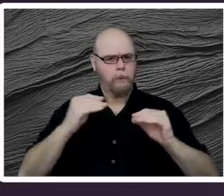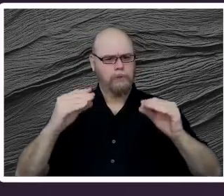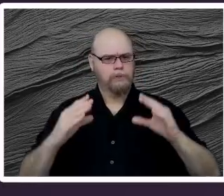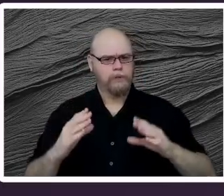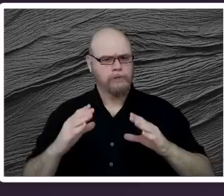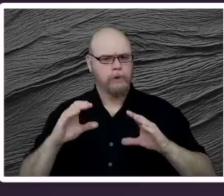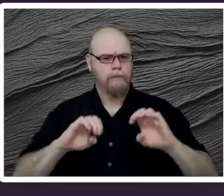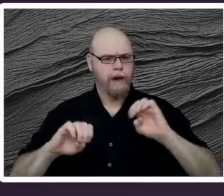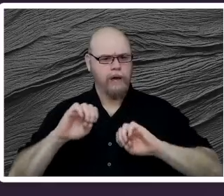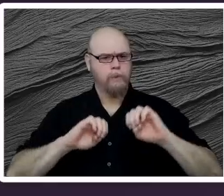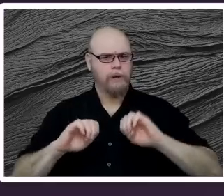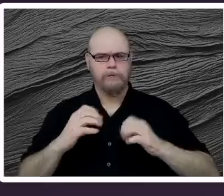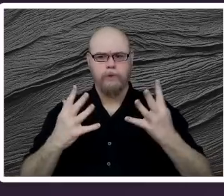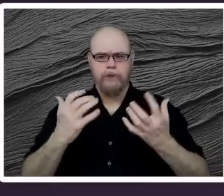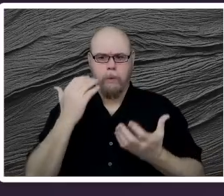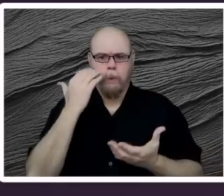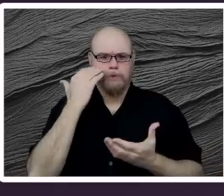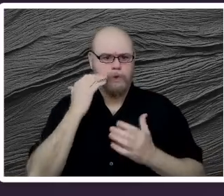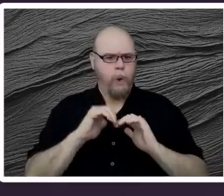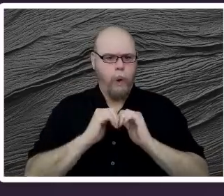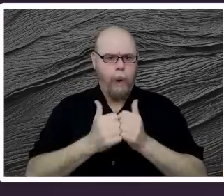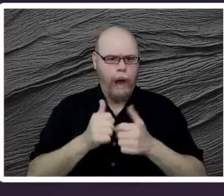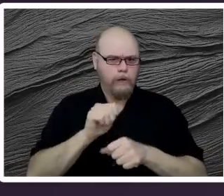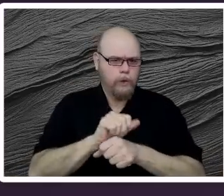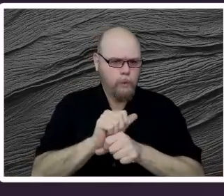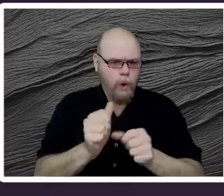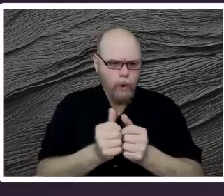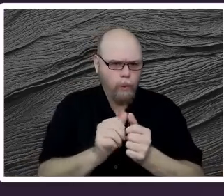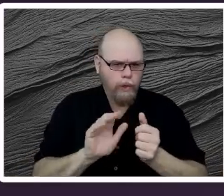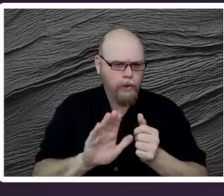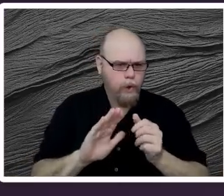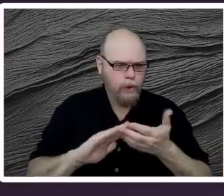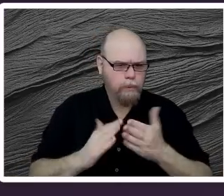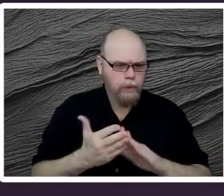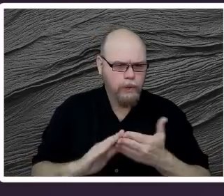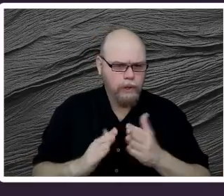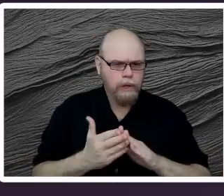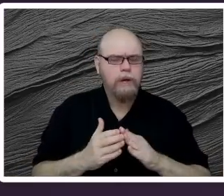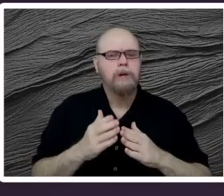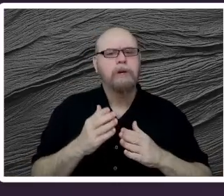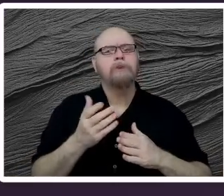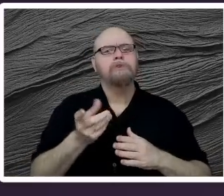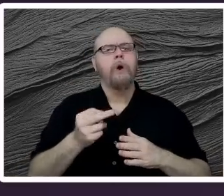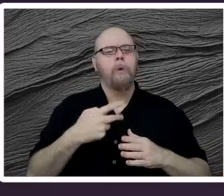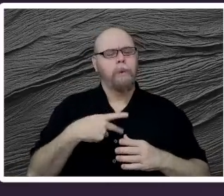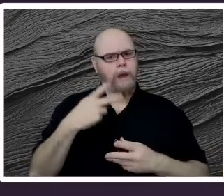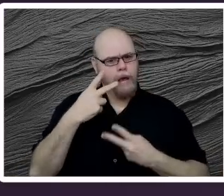how are you working with your community? And when I saw the many ways that these are displayed,